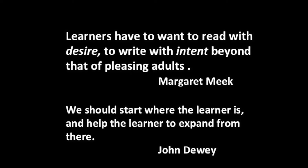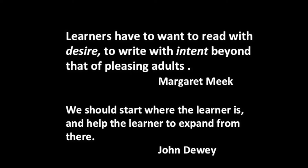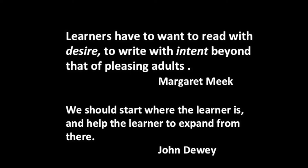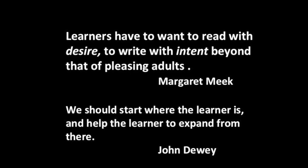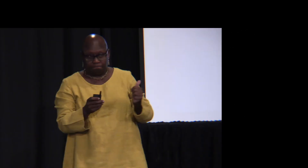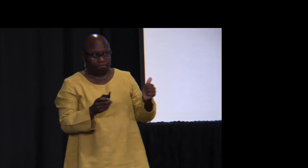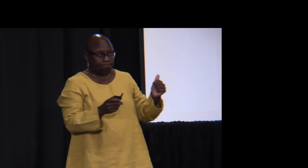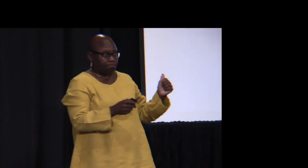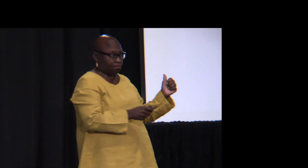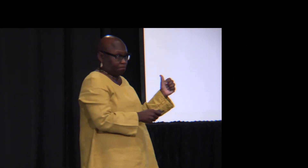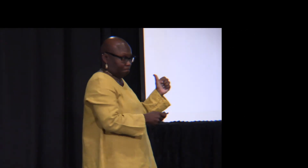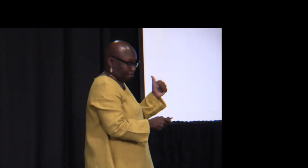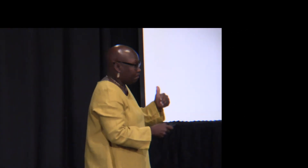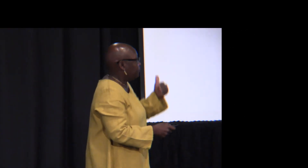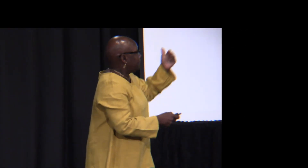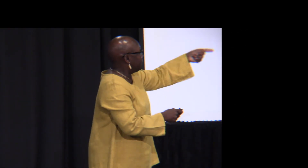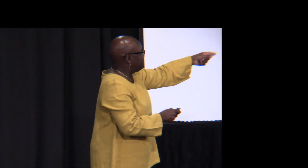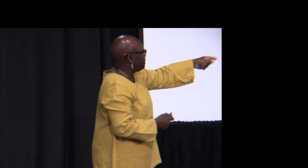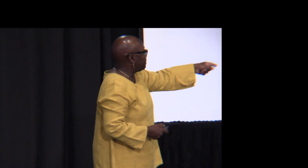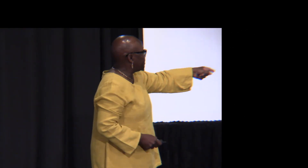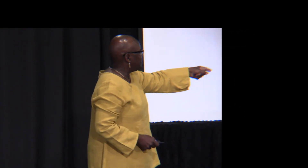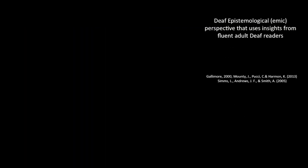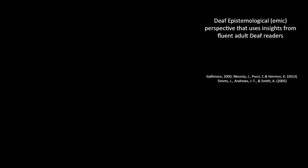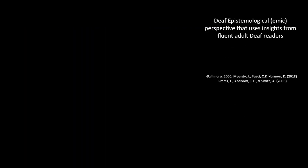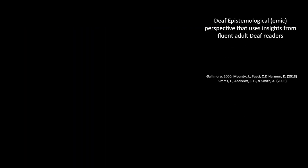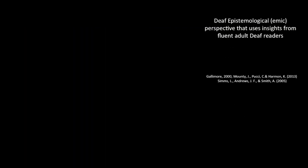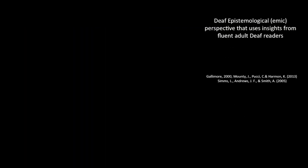are images that go with the text.